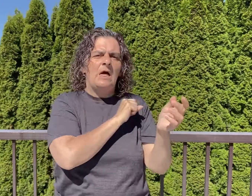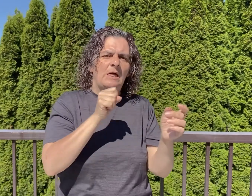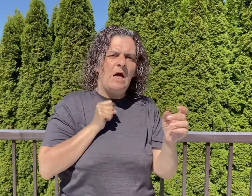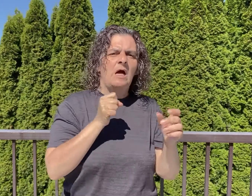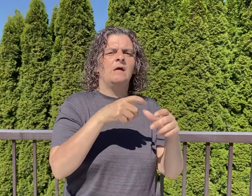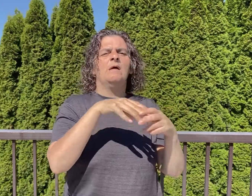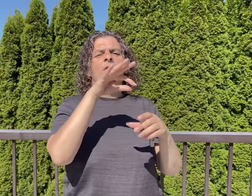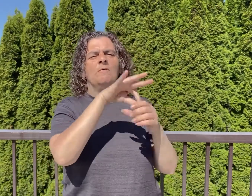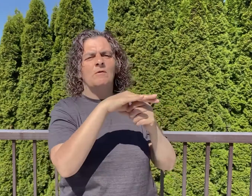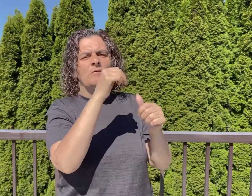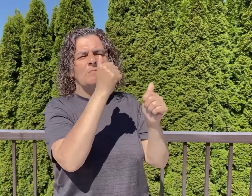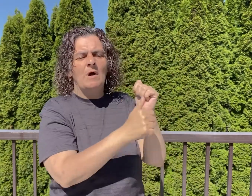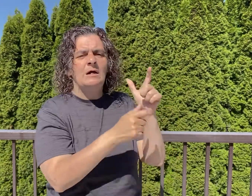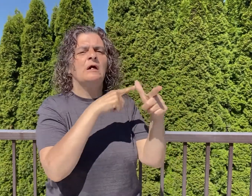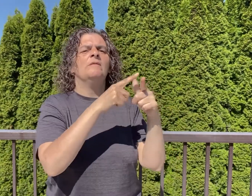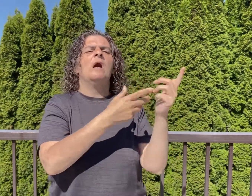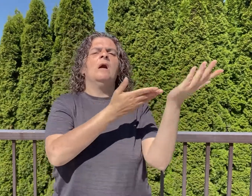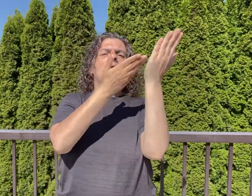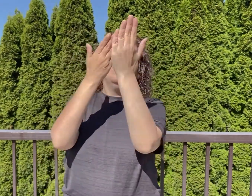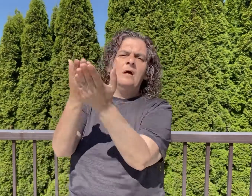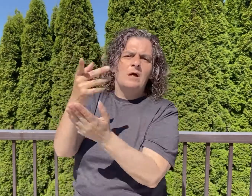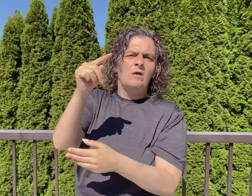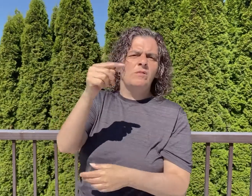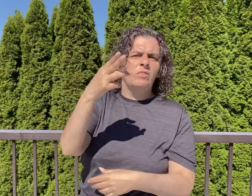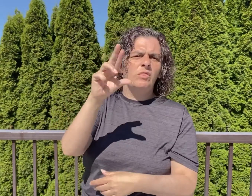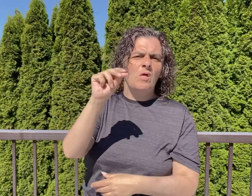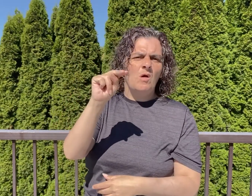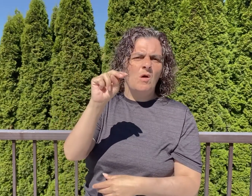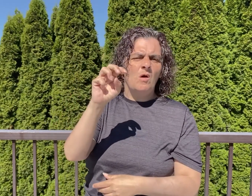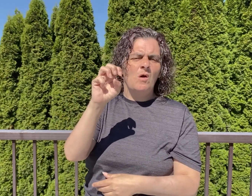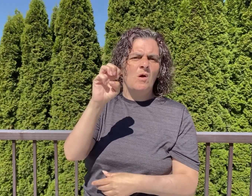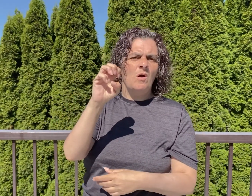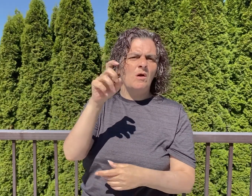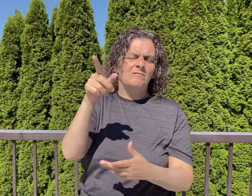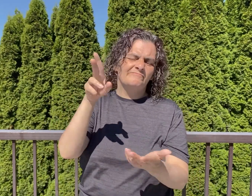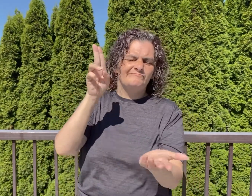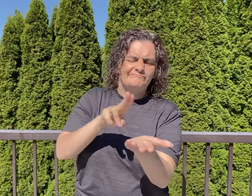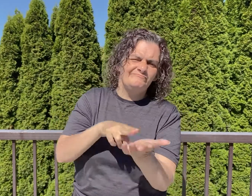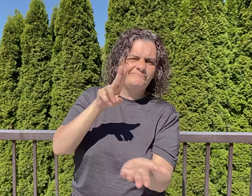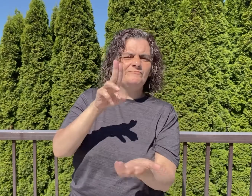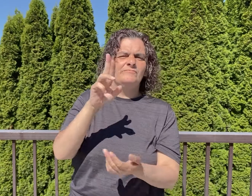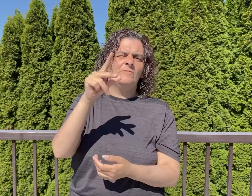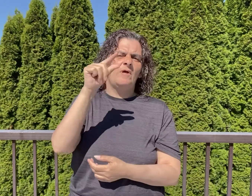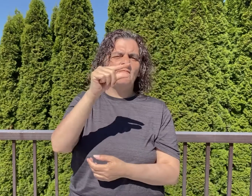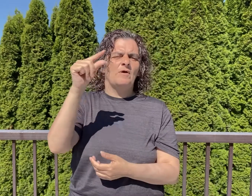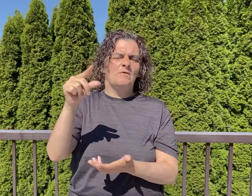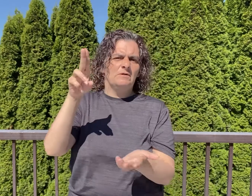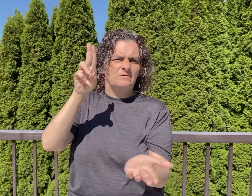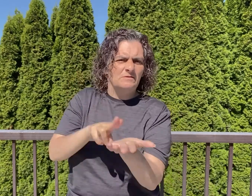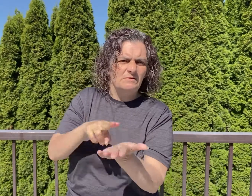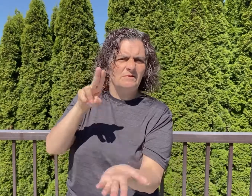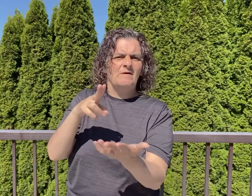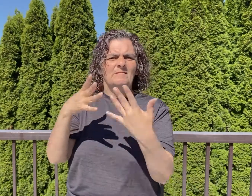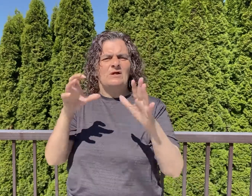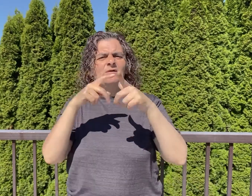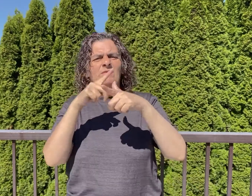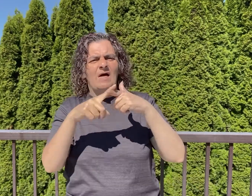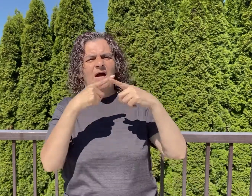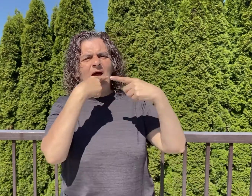to the senate to get it passed, then to the Throne where it gets signed